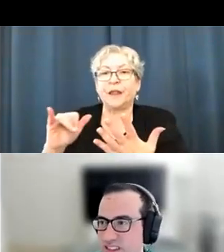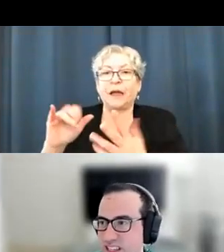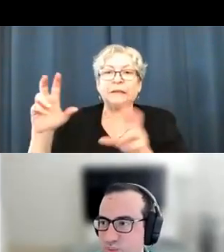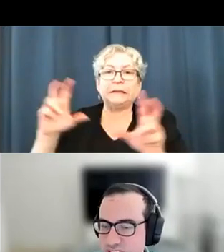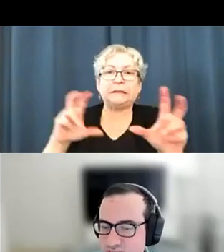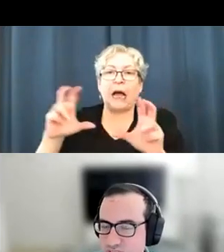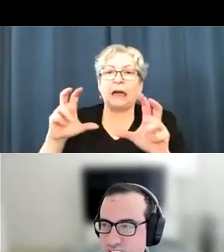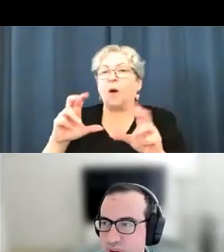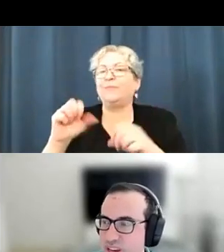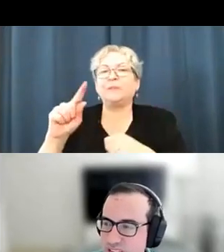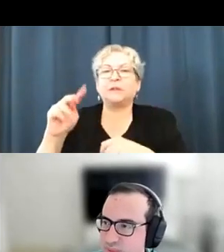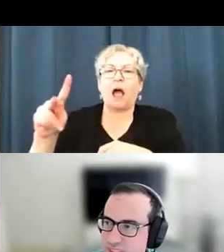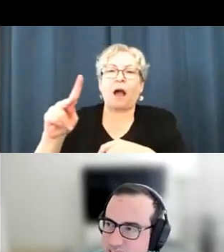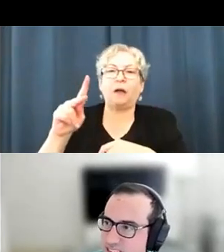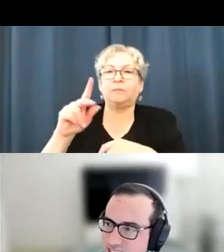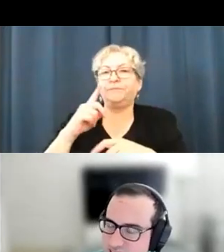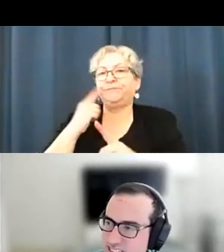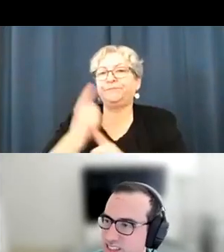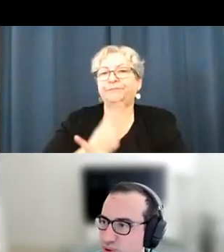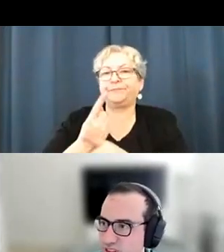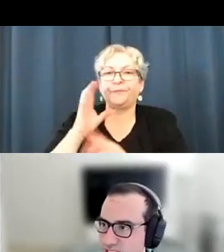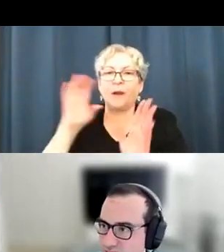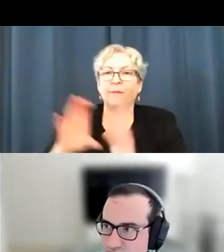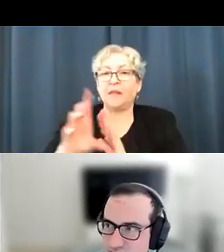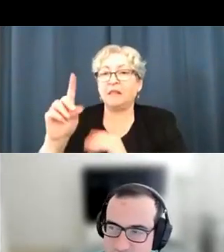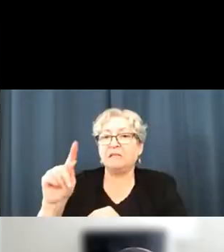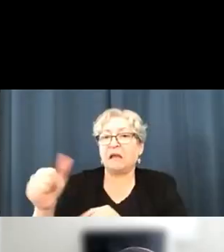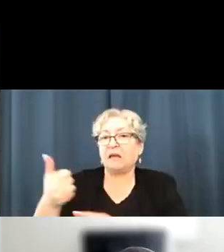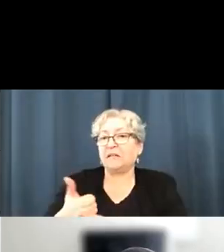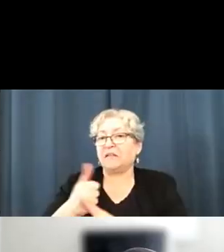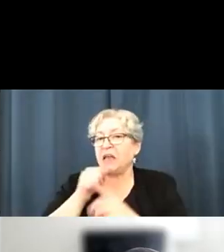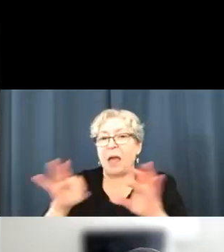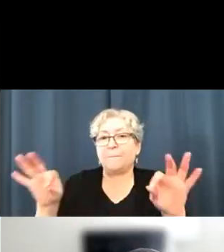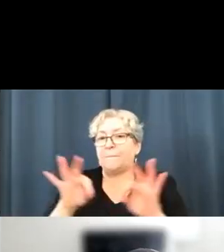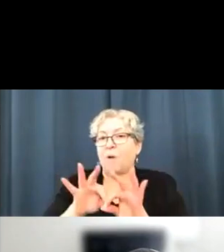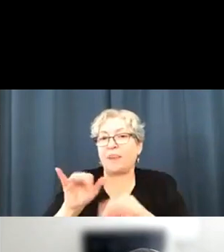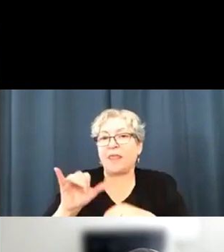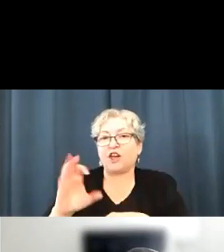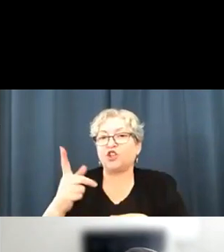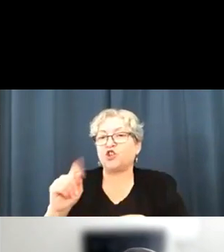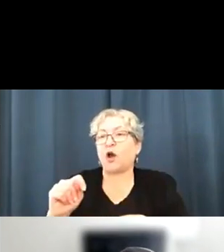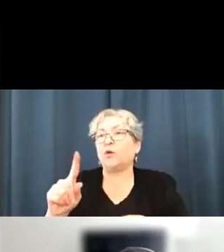that you wanna describe, the data isn't important at all inside of that chart. And therefore, you're gonna use a different strategy